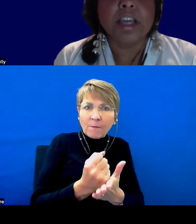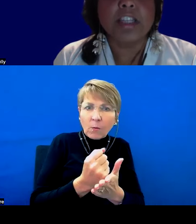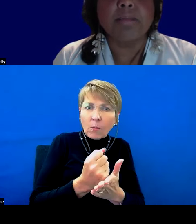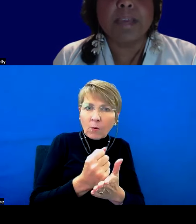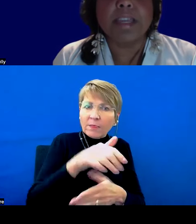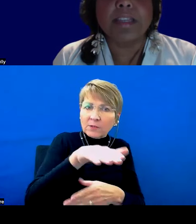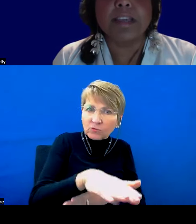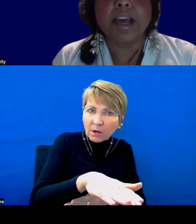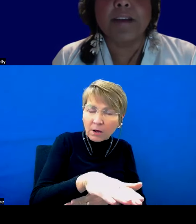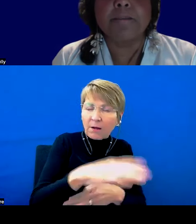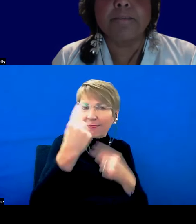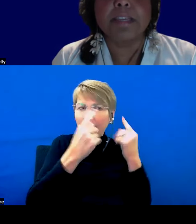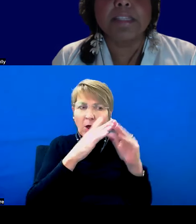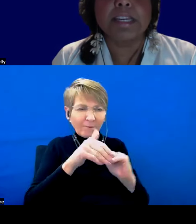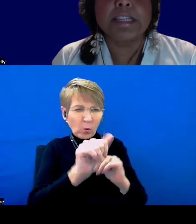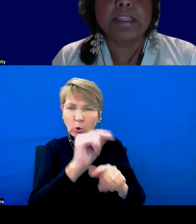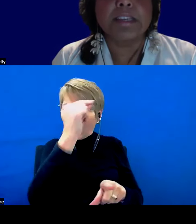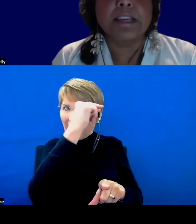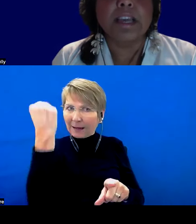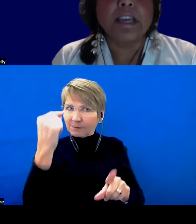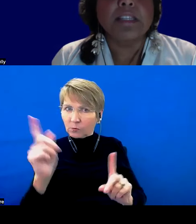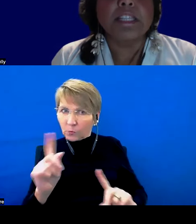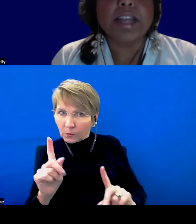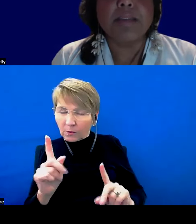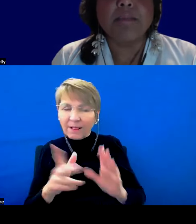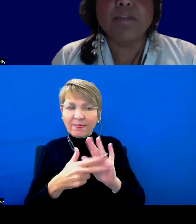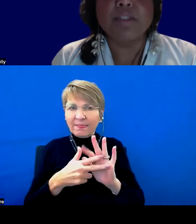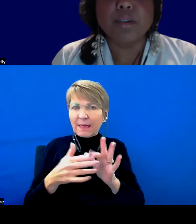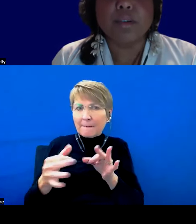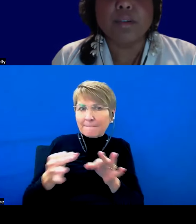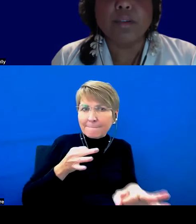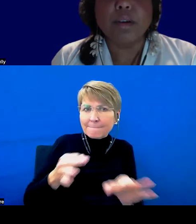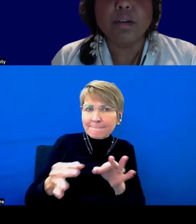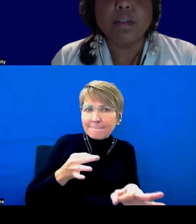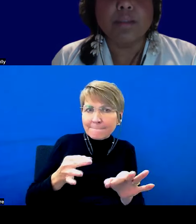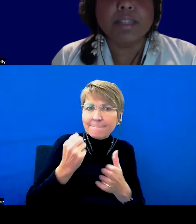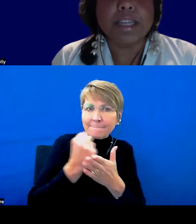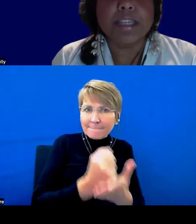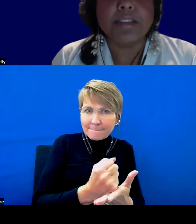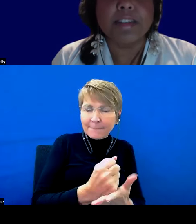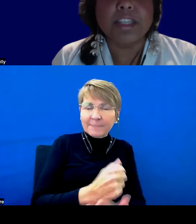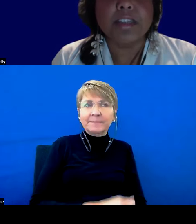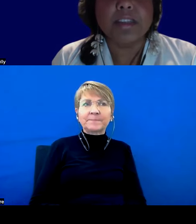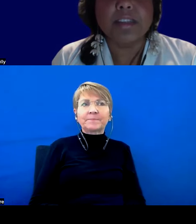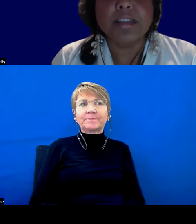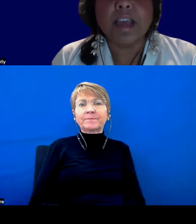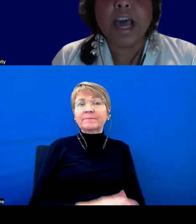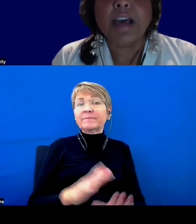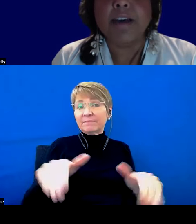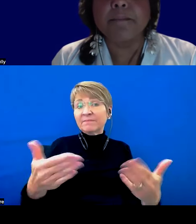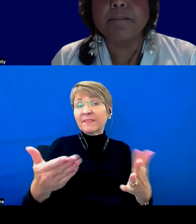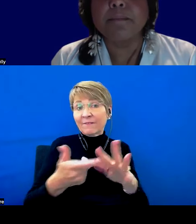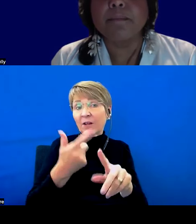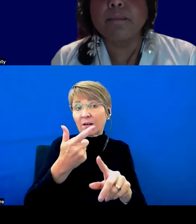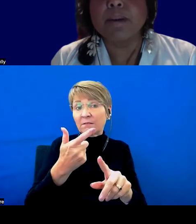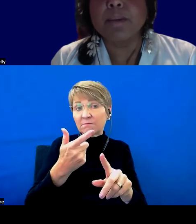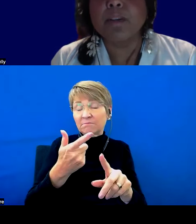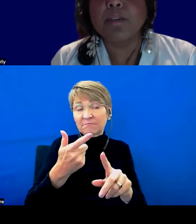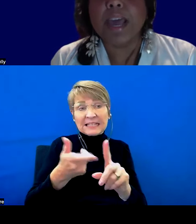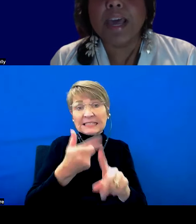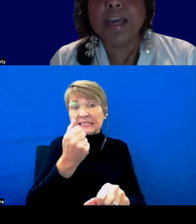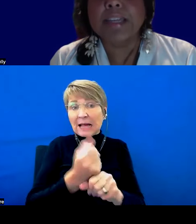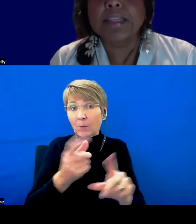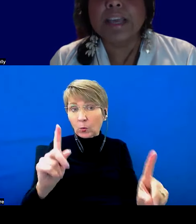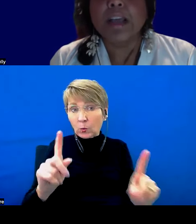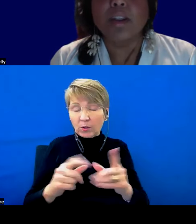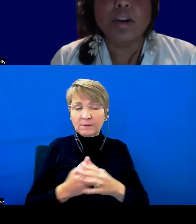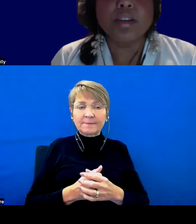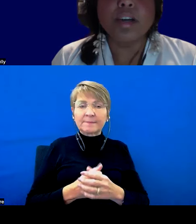to meet these needs. So to name a few orthoptic interventions, we would look at low to high